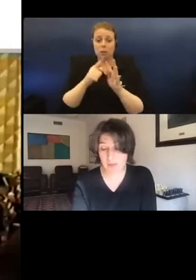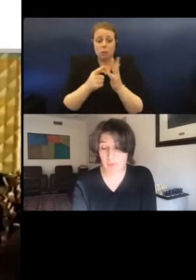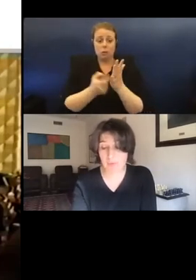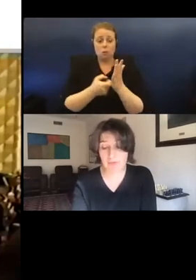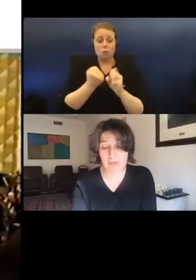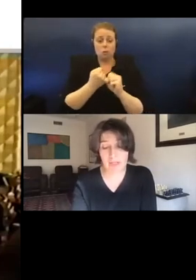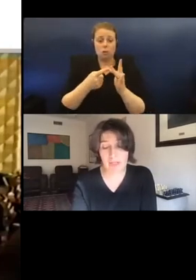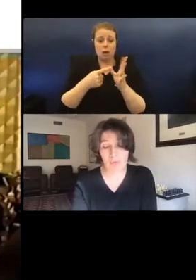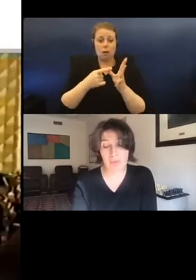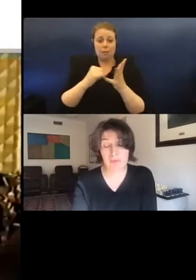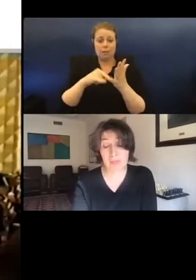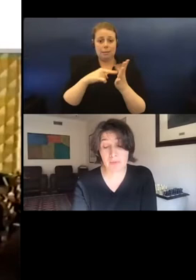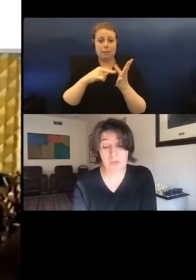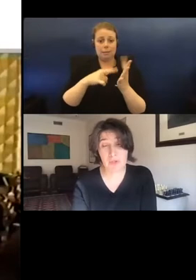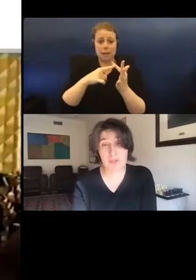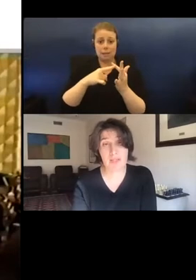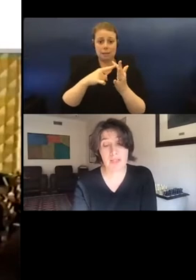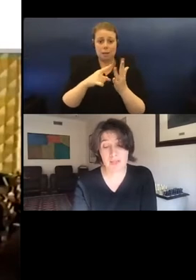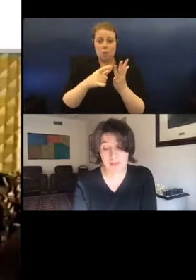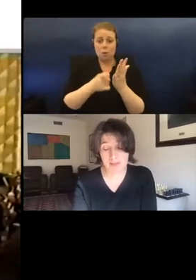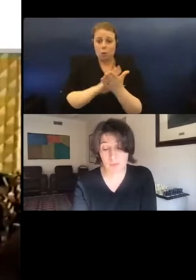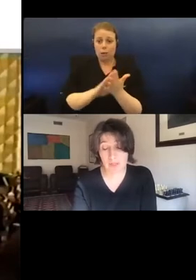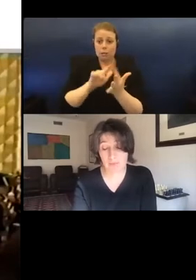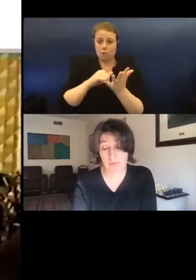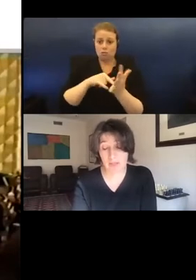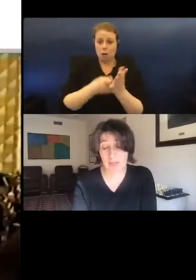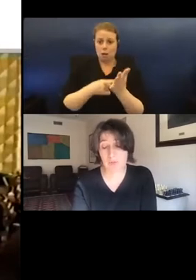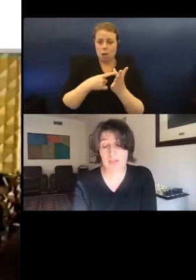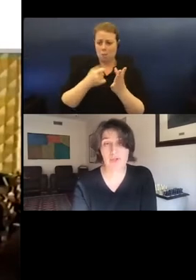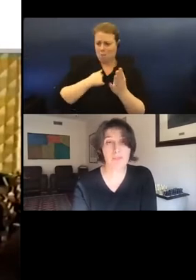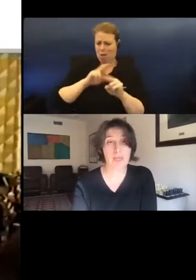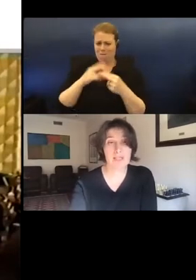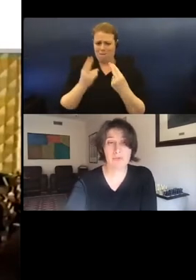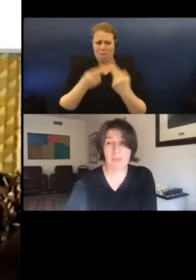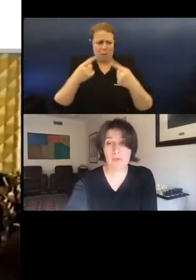my family all being musicians and artists as well it was a natural place for me to land